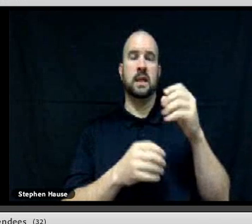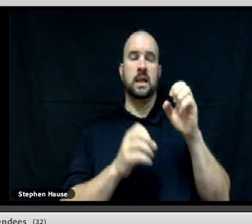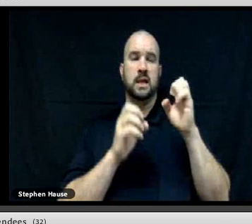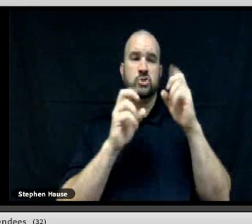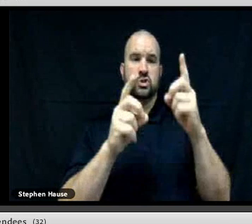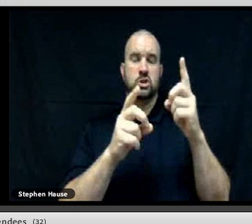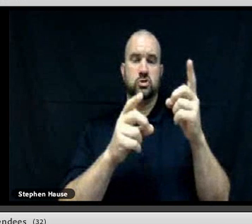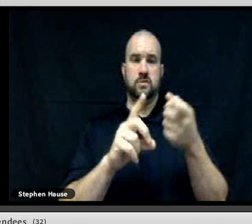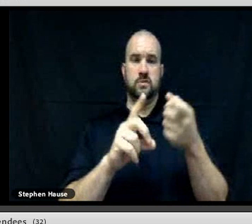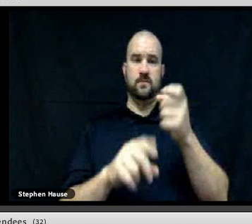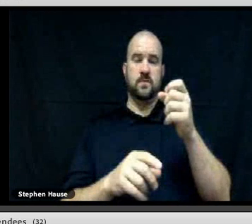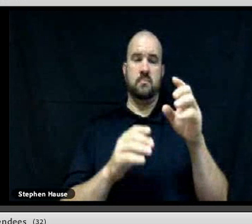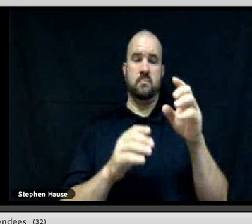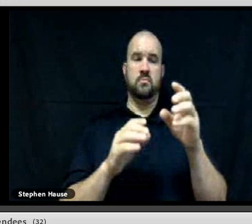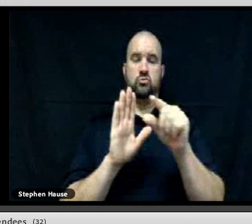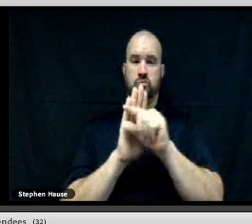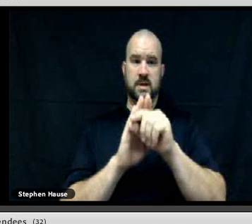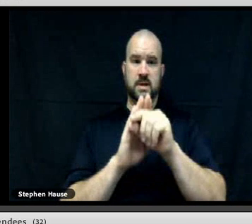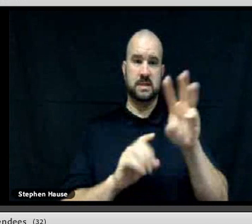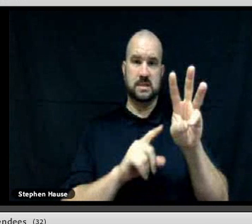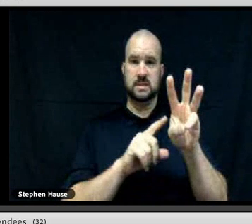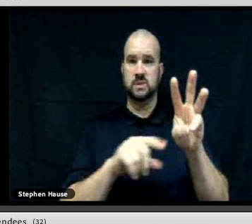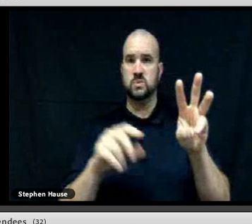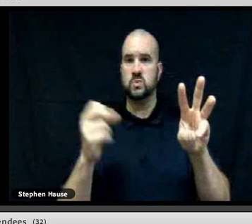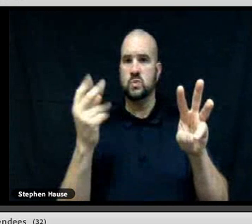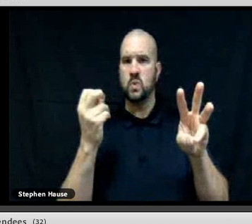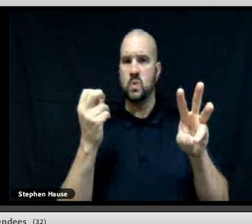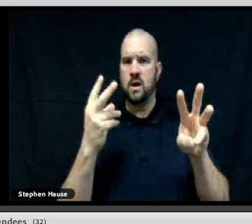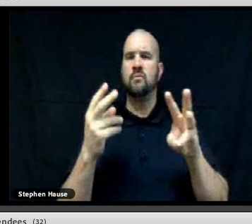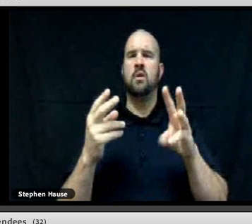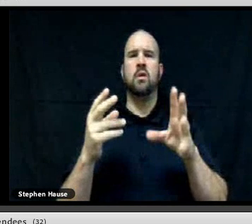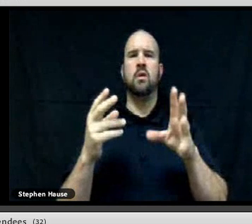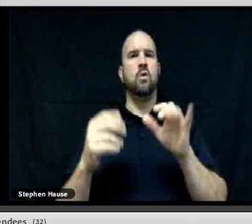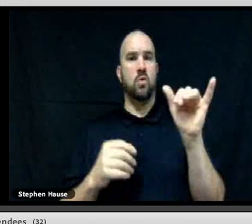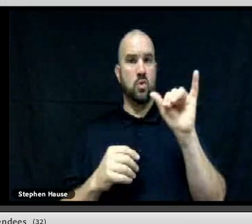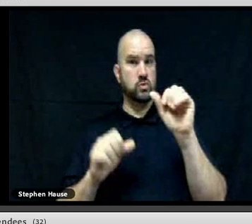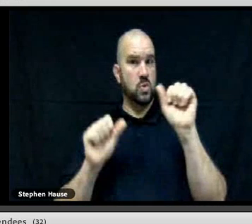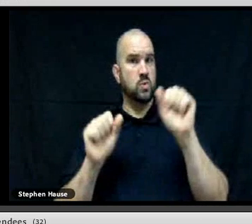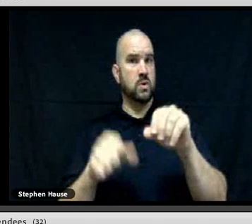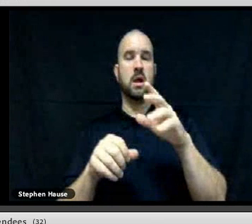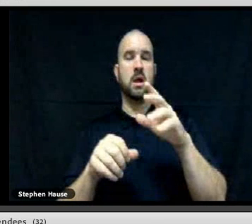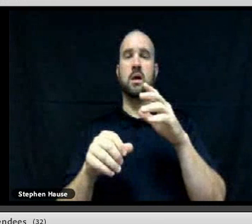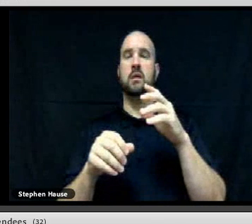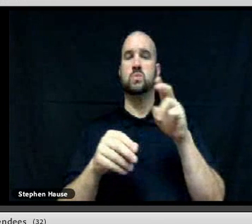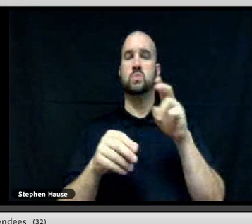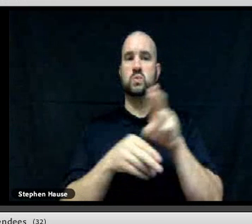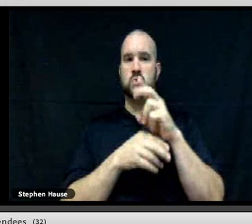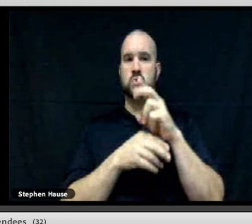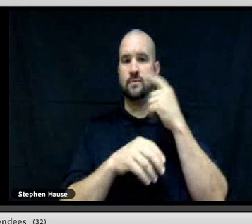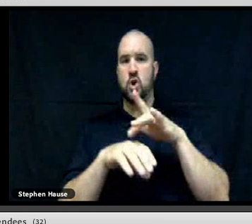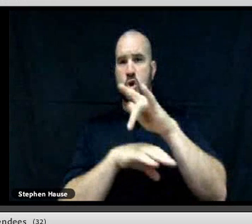and the first couple of years in college, um, and they are curated by secondary collegiate educators